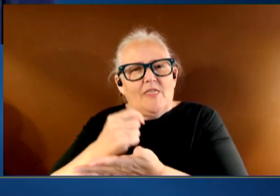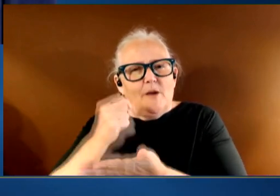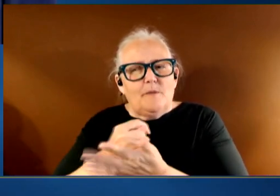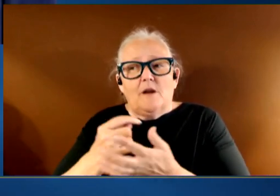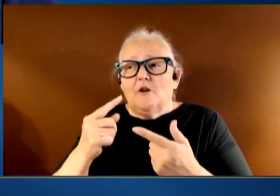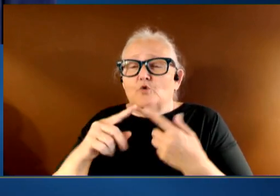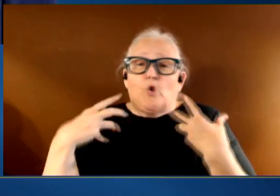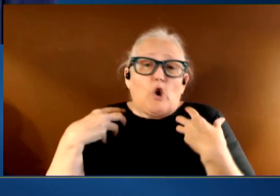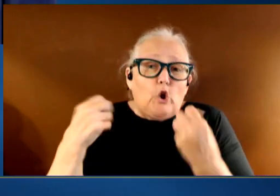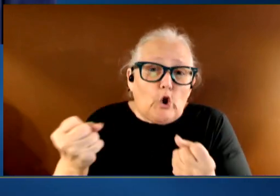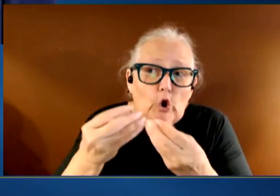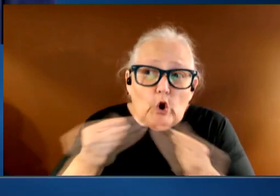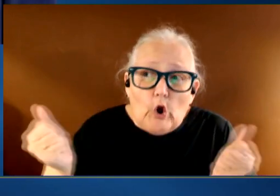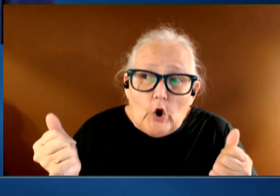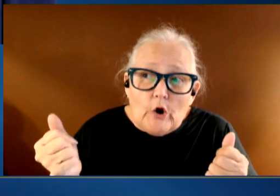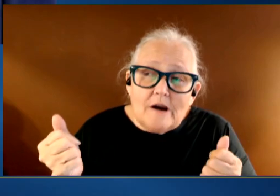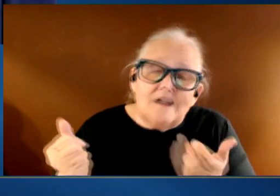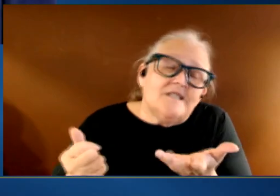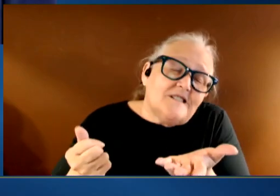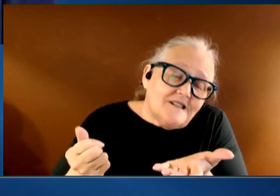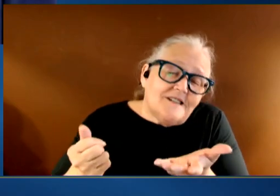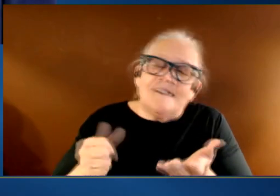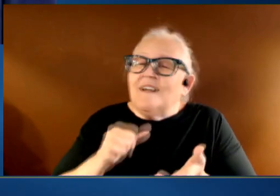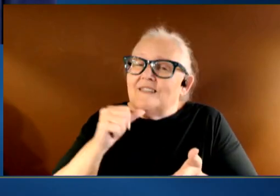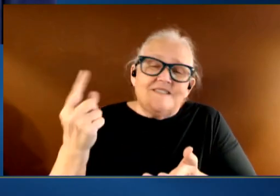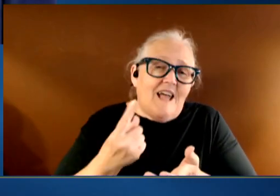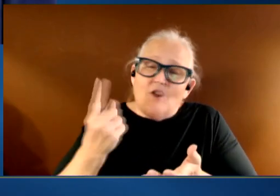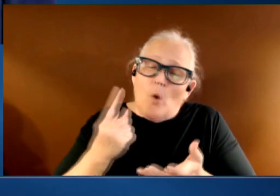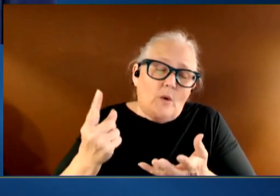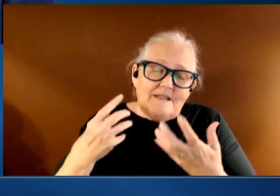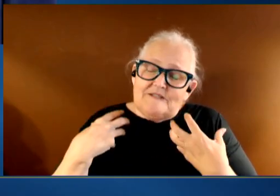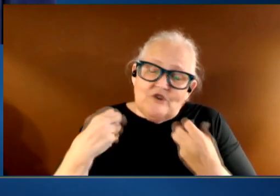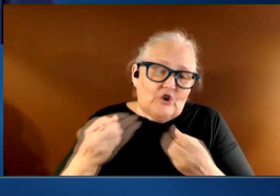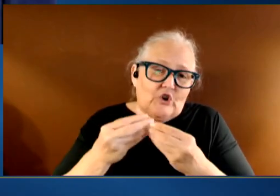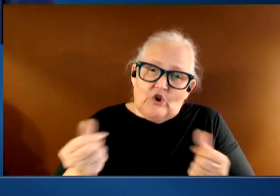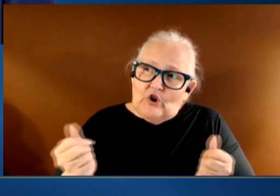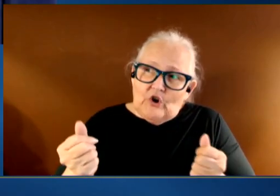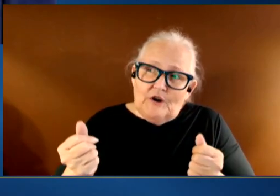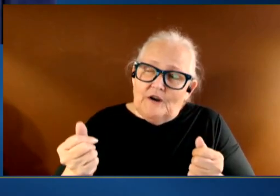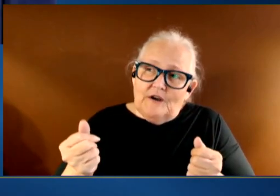not always -- and transformative therapies is not going to always be the answer for our patients.